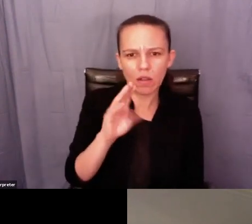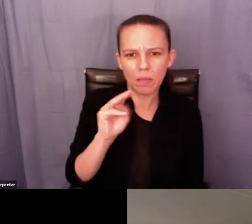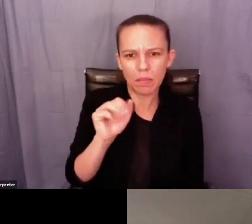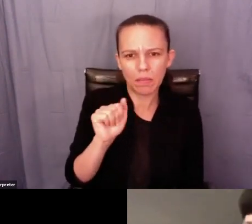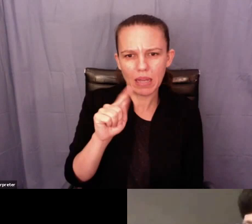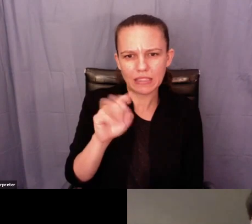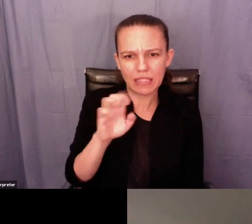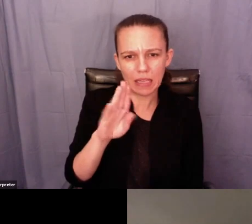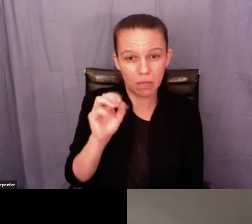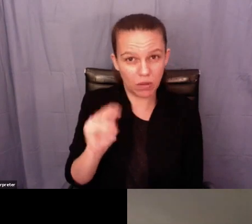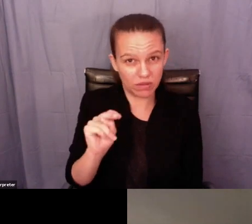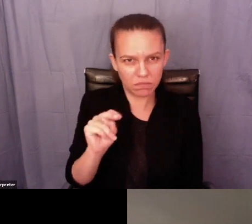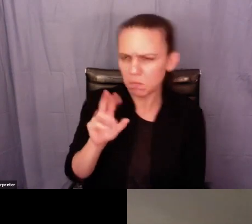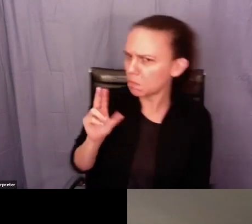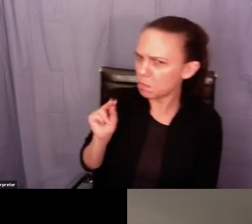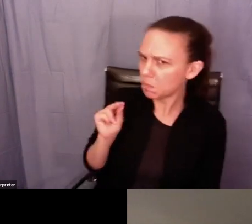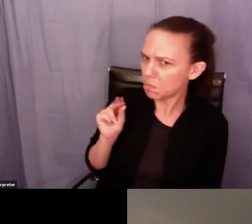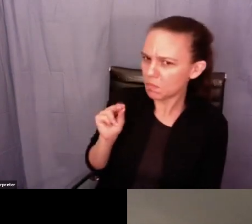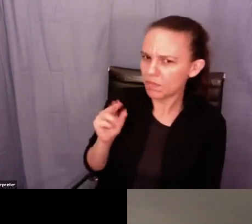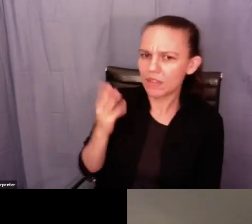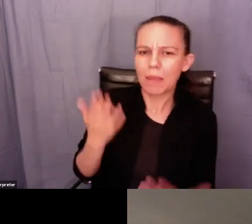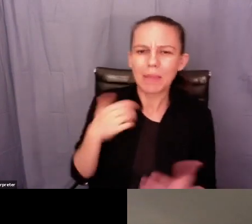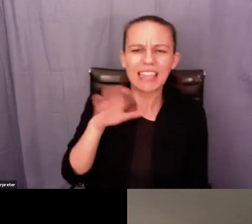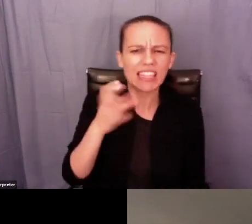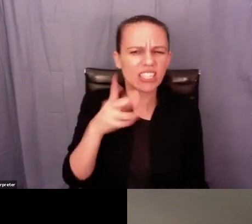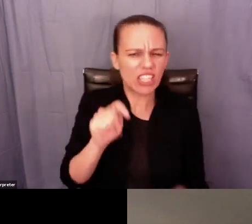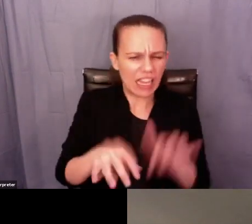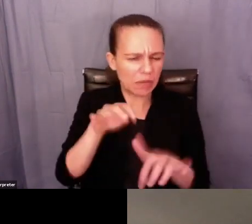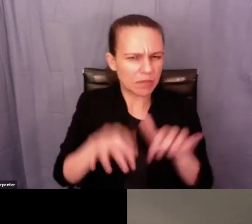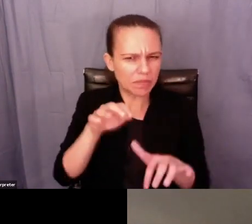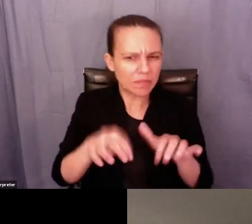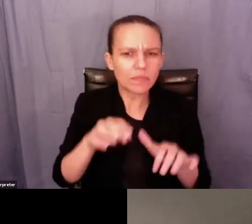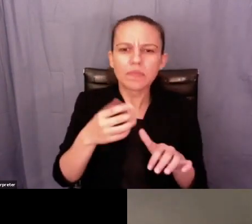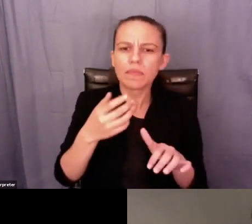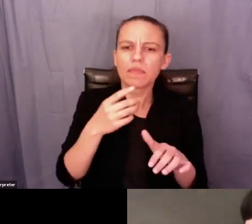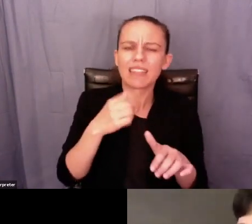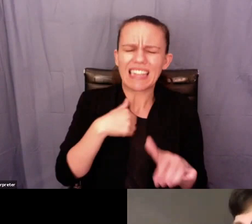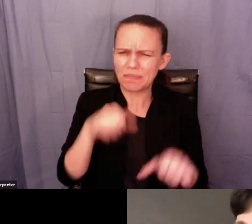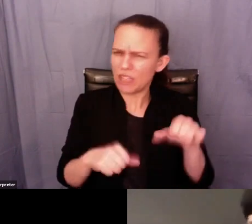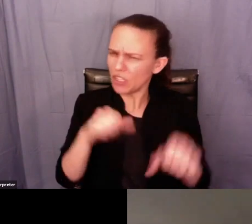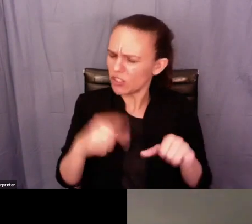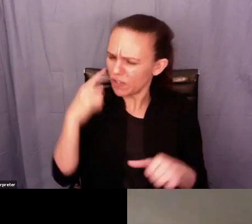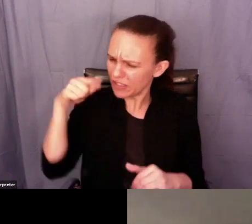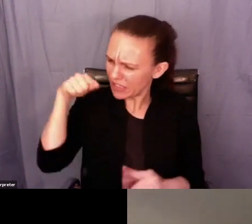i can maybe in the chat i can copy you even if i am not sure if it is in this article he